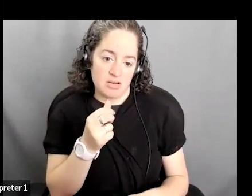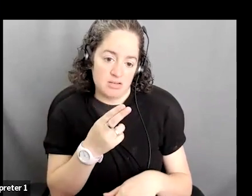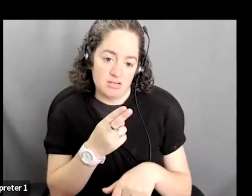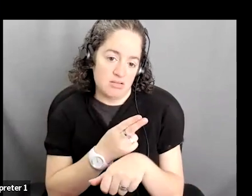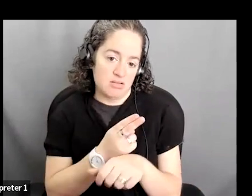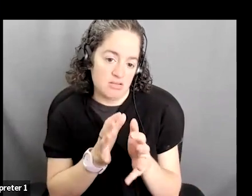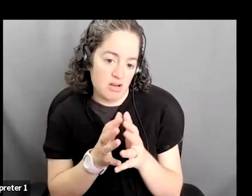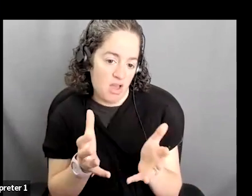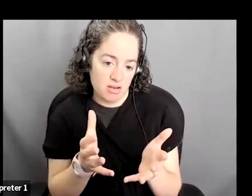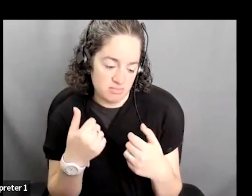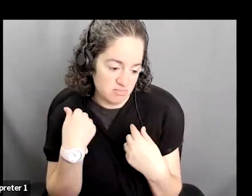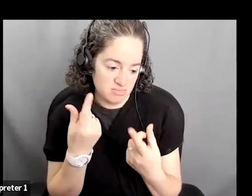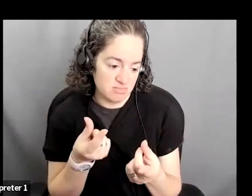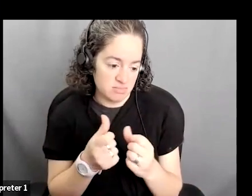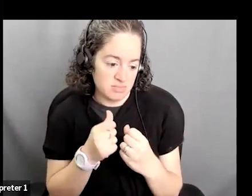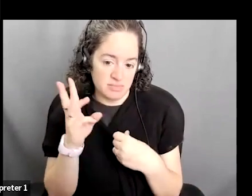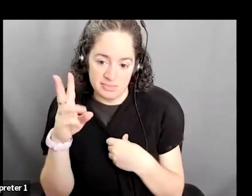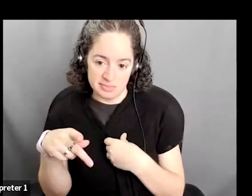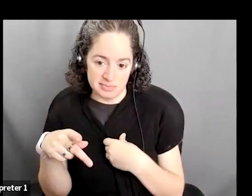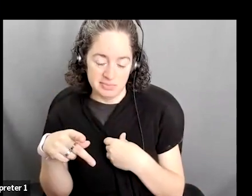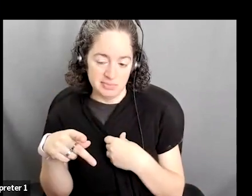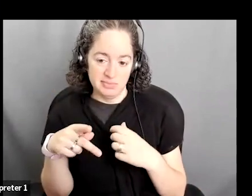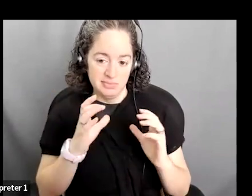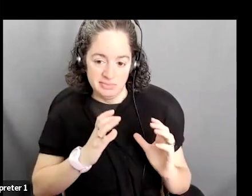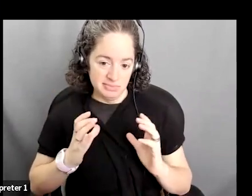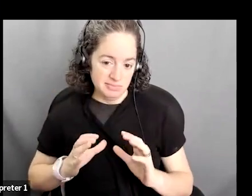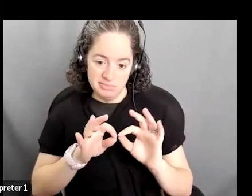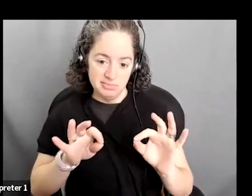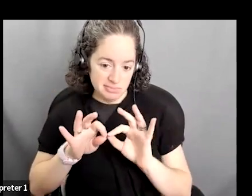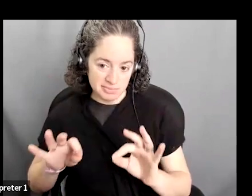of stuff with WordPress clients and forms. It's come up a little bit,